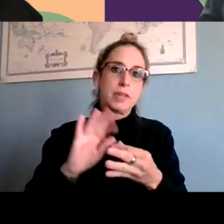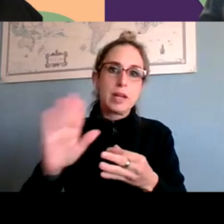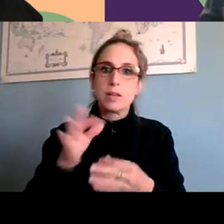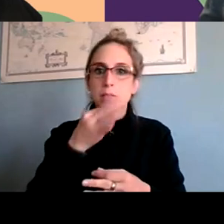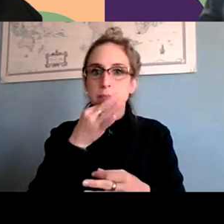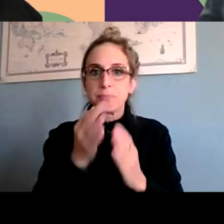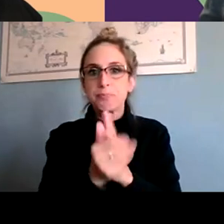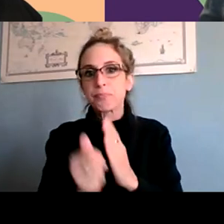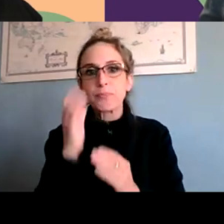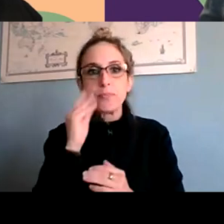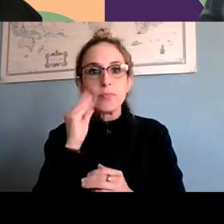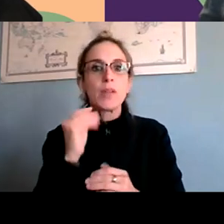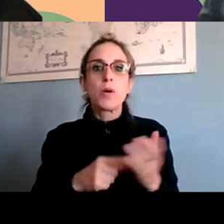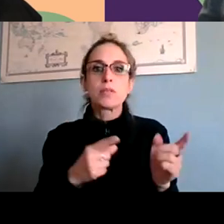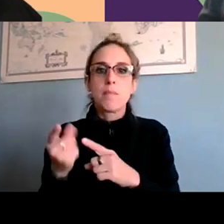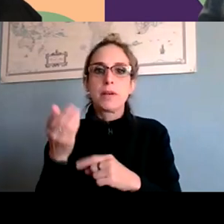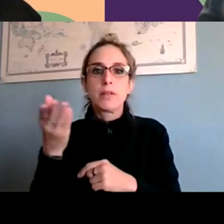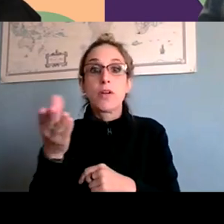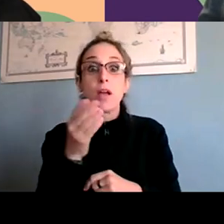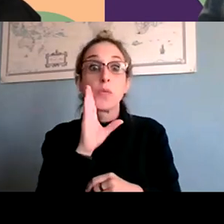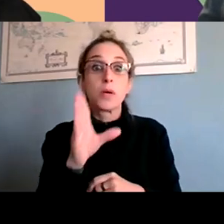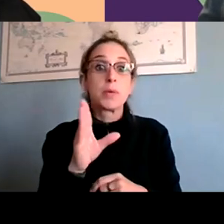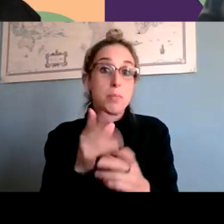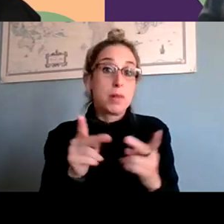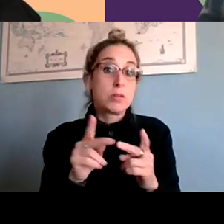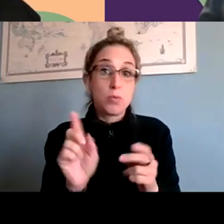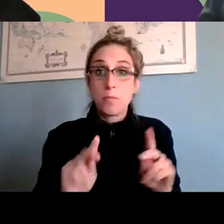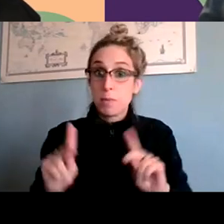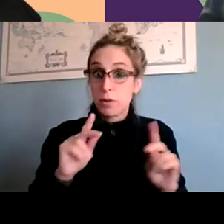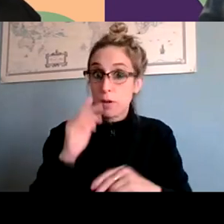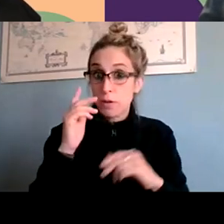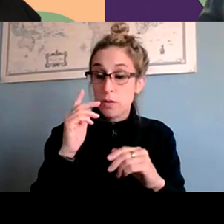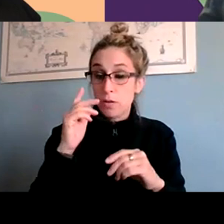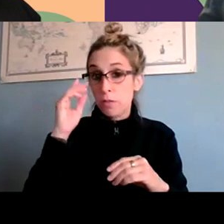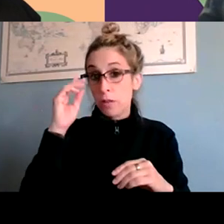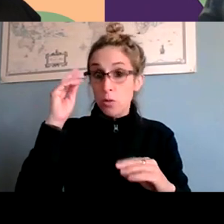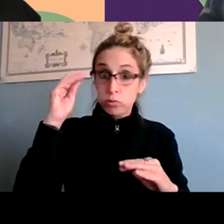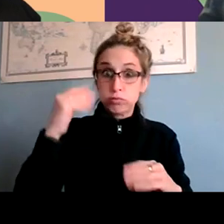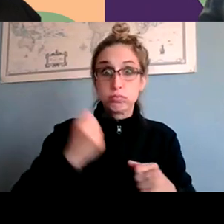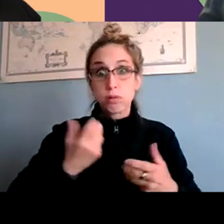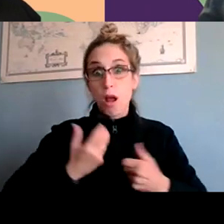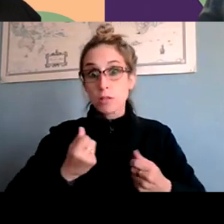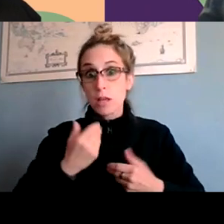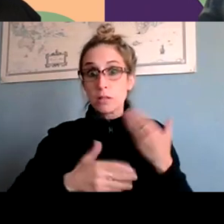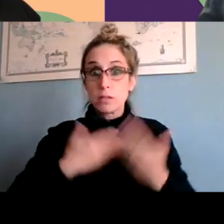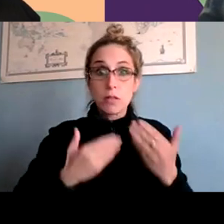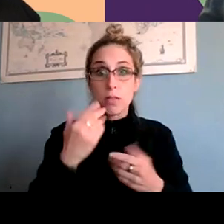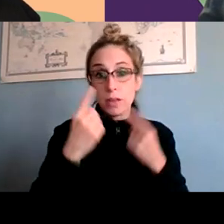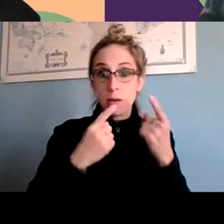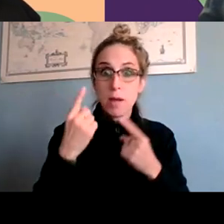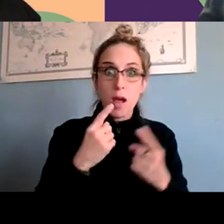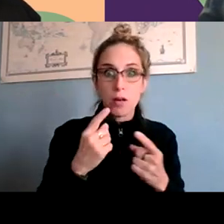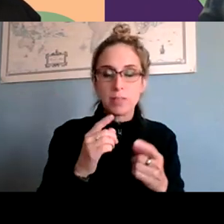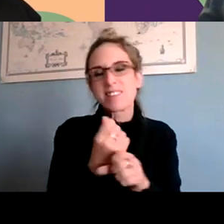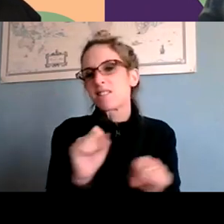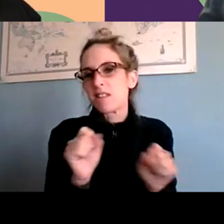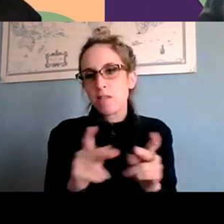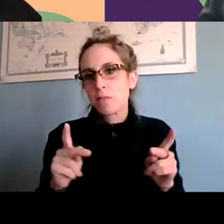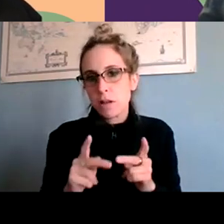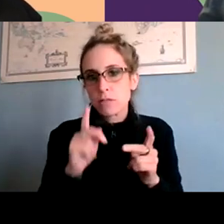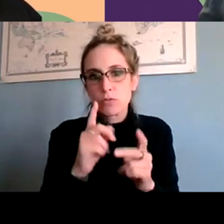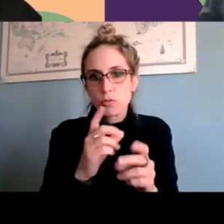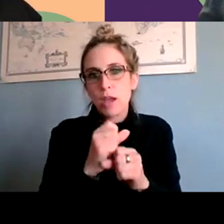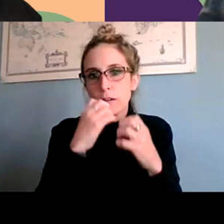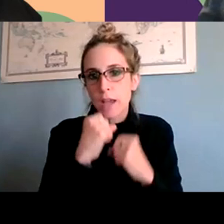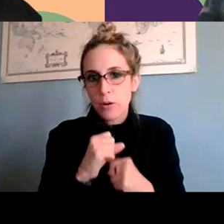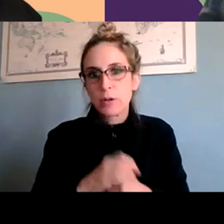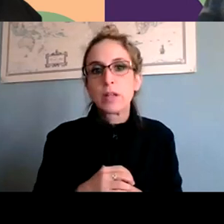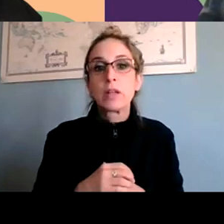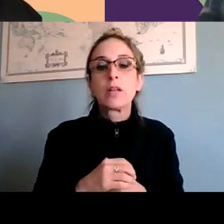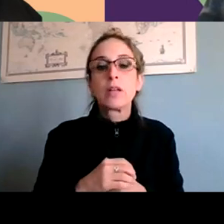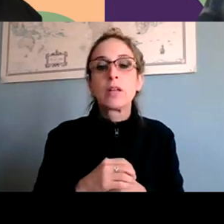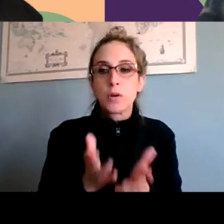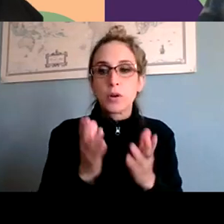Kyle Livie (he/him/his): In what's taking place there, it is really going to be a place where people can process and think about their reactions and responses, a safe place to just receive care and so want to encourage folks to join us.